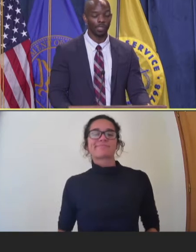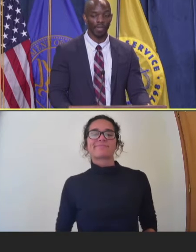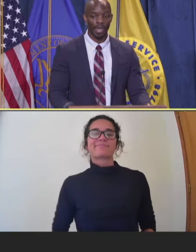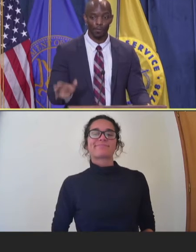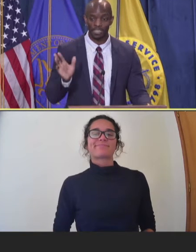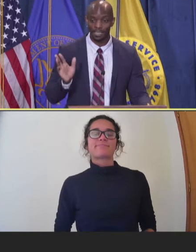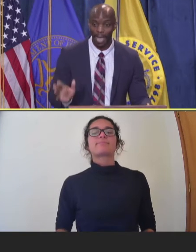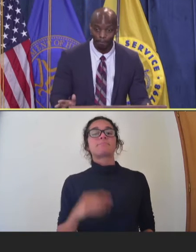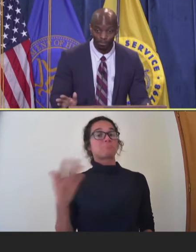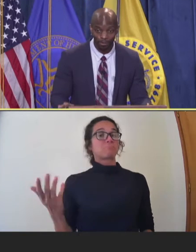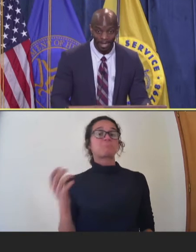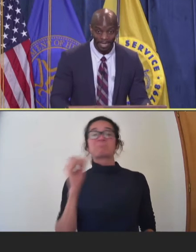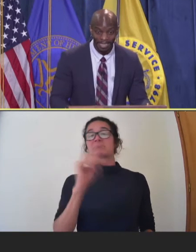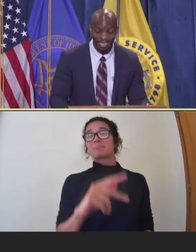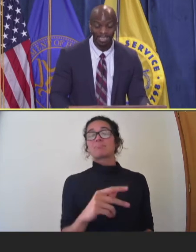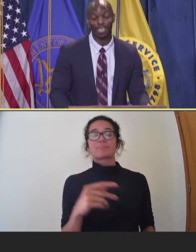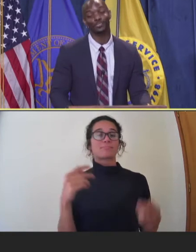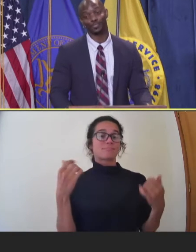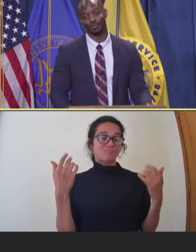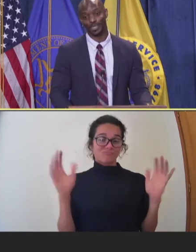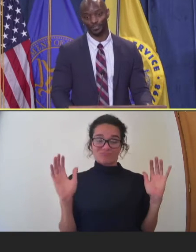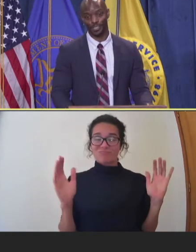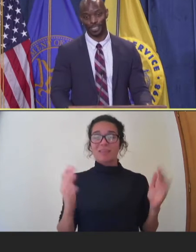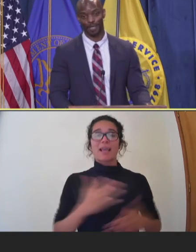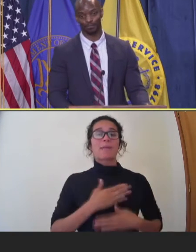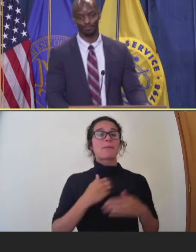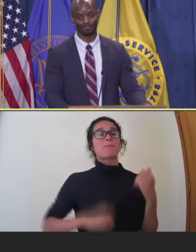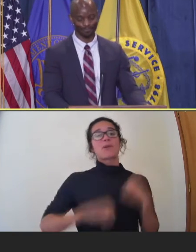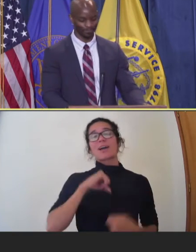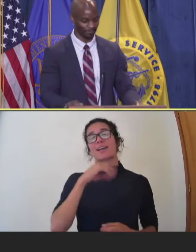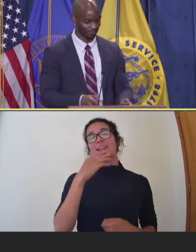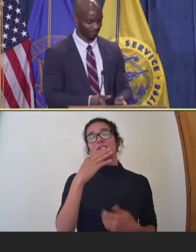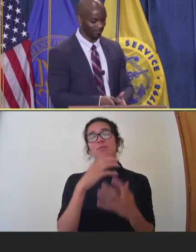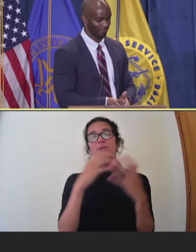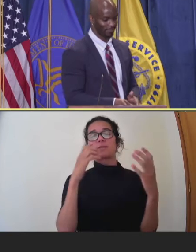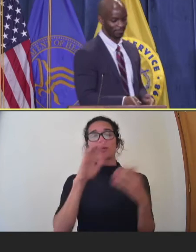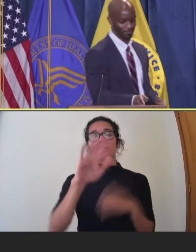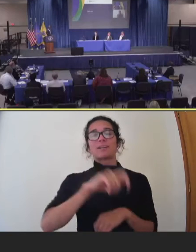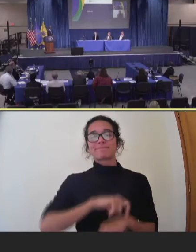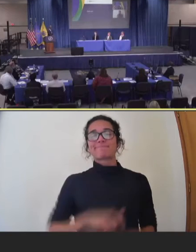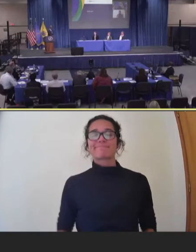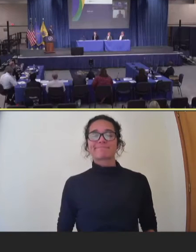with that, I want to say Happy Pride and thank you so much for your time. Robert Hopkins: Thank you very much for your